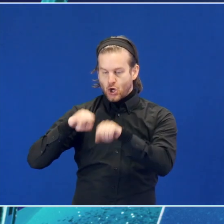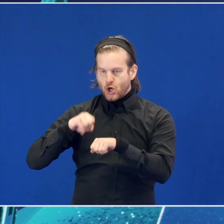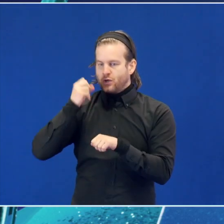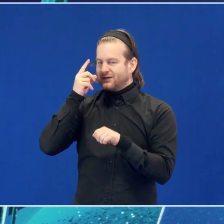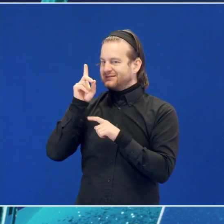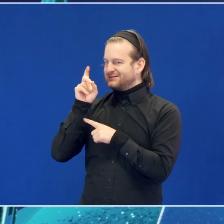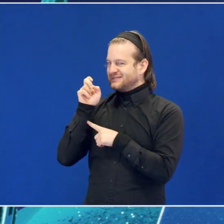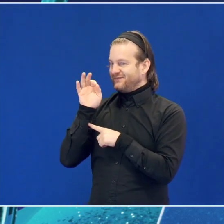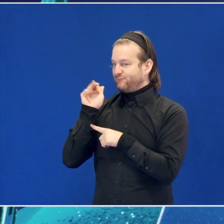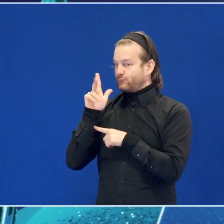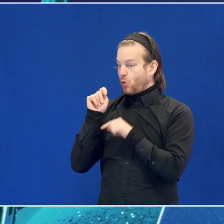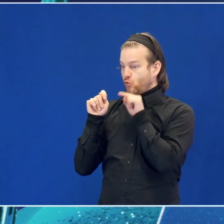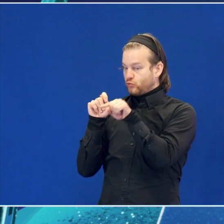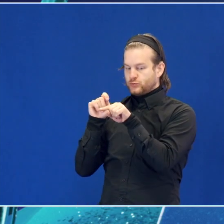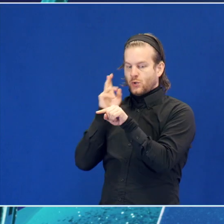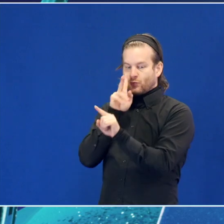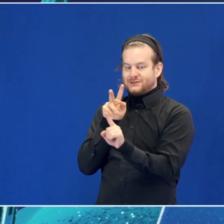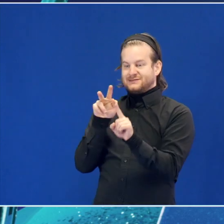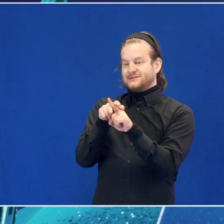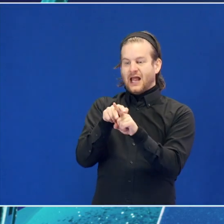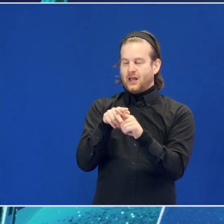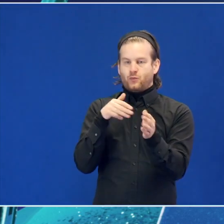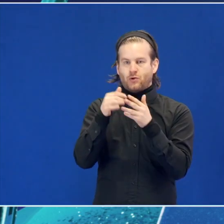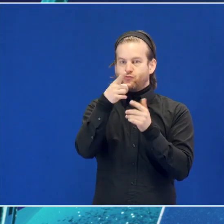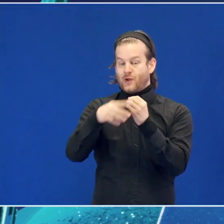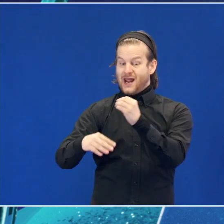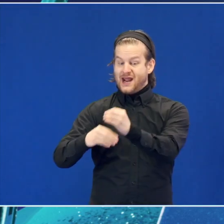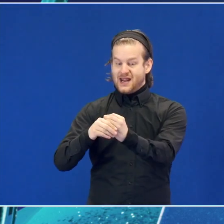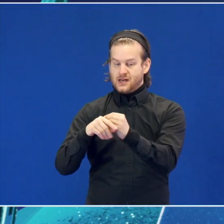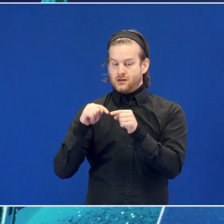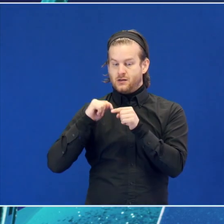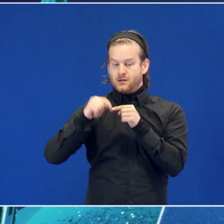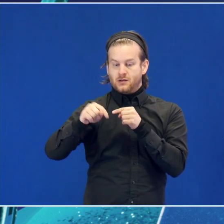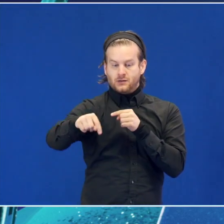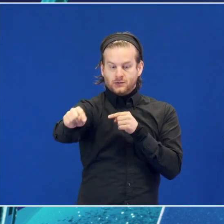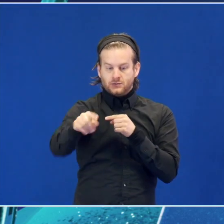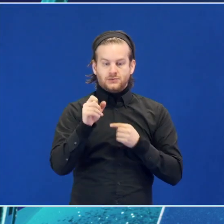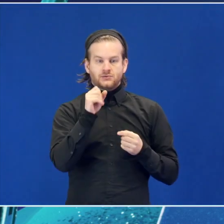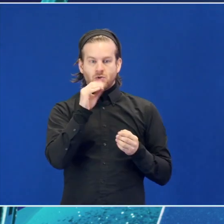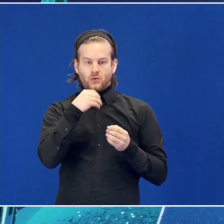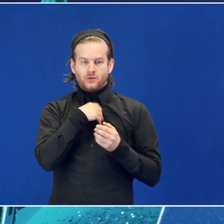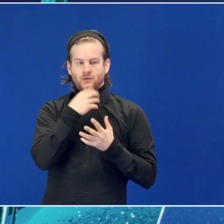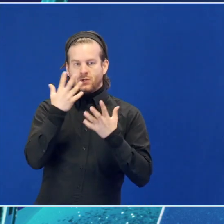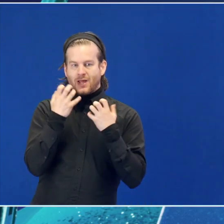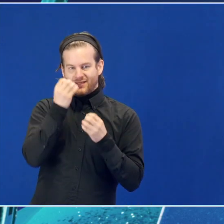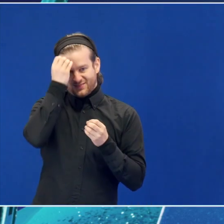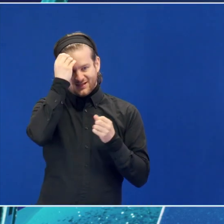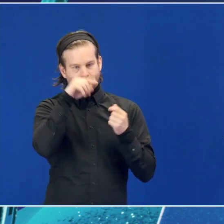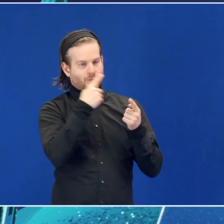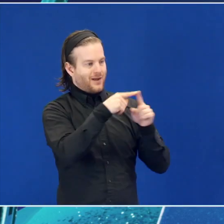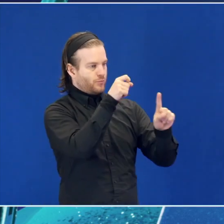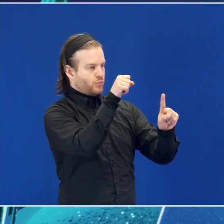which are the description -- when you think of prompting -- you might have been working a lot on prompting, the description of the issues